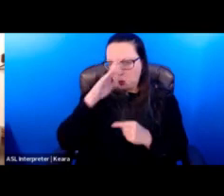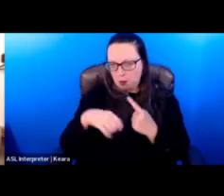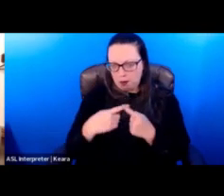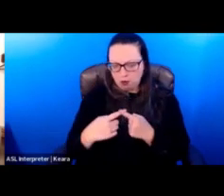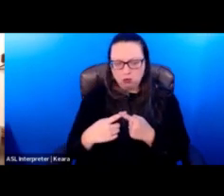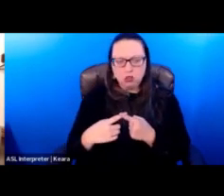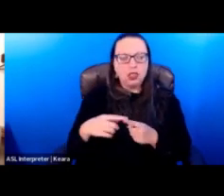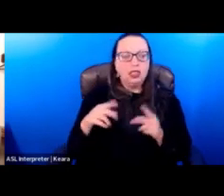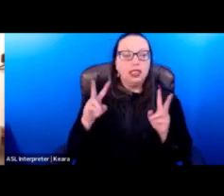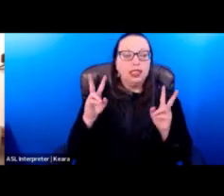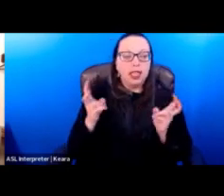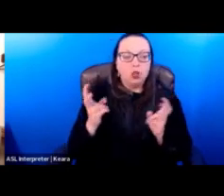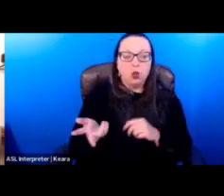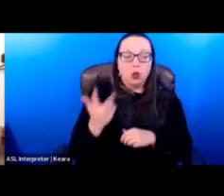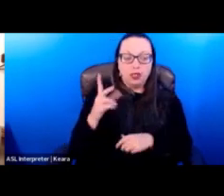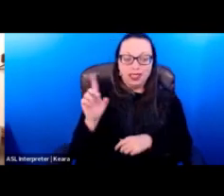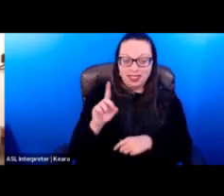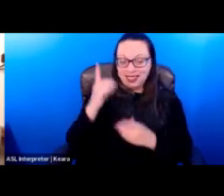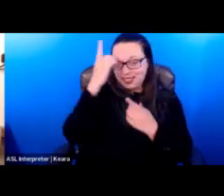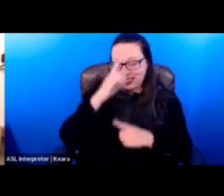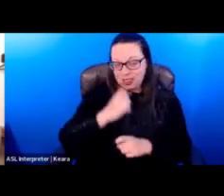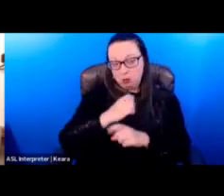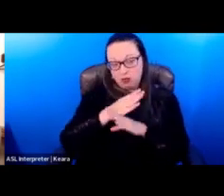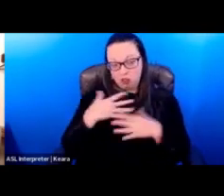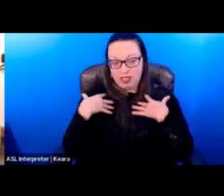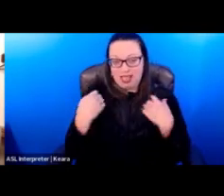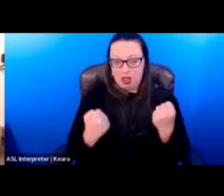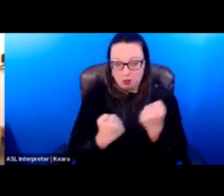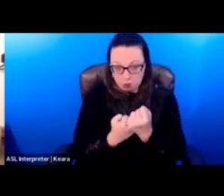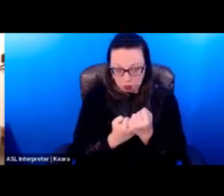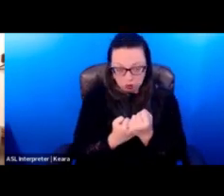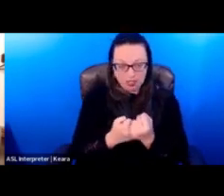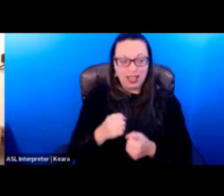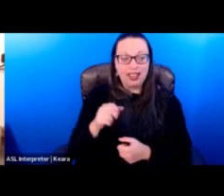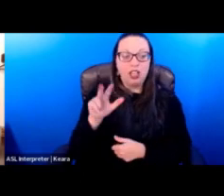Prevention and Health Promotion. And Title Three is our national family caregiver support